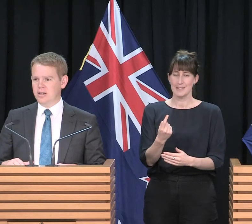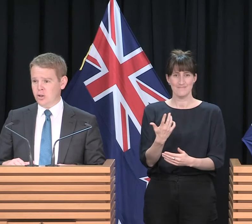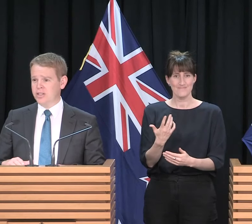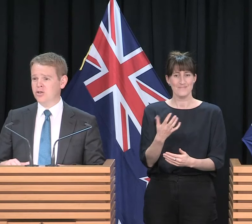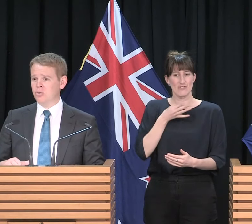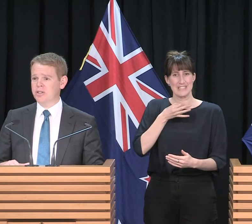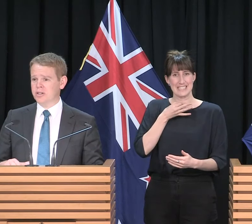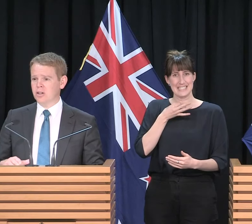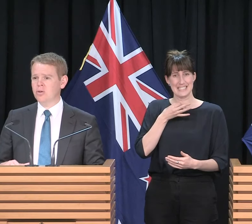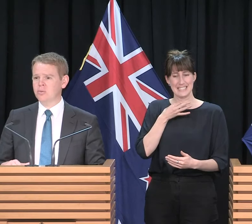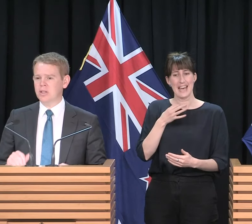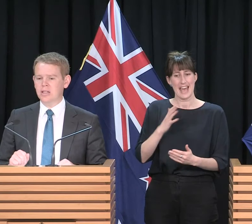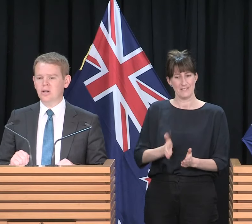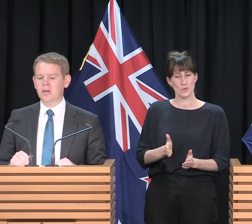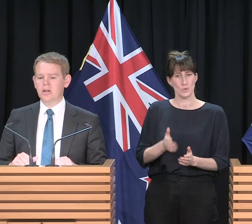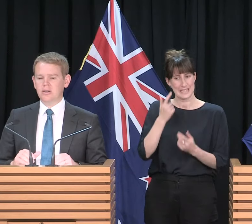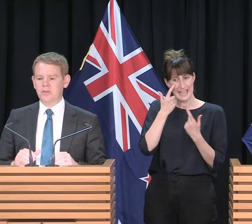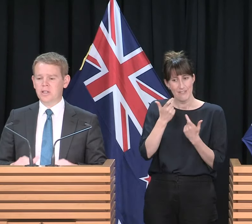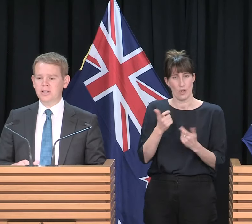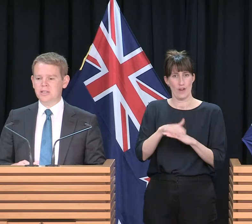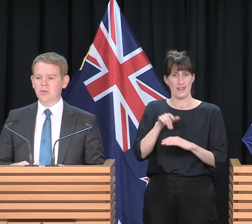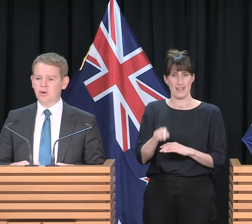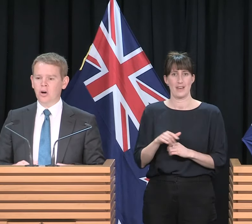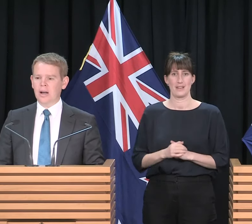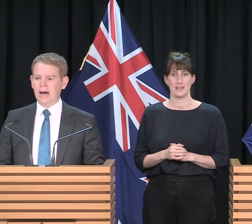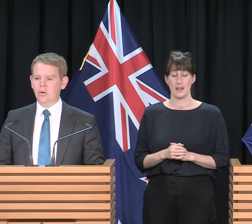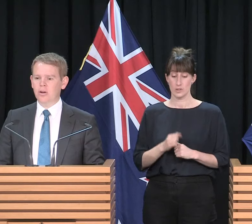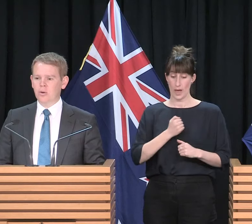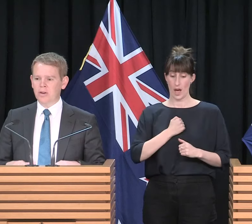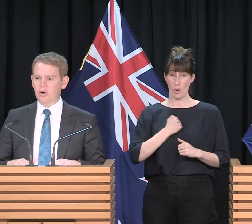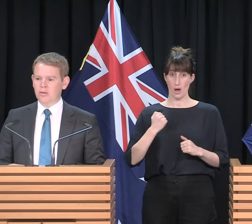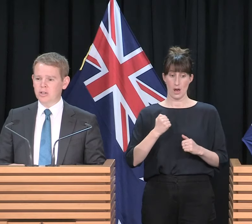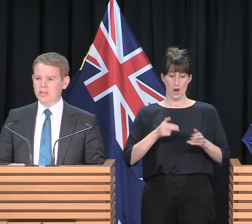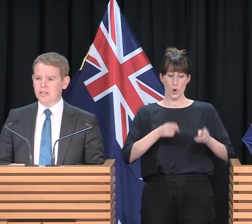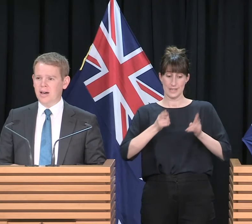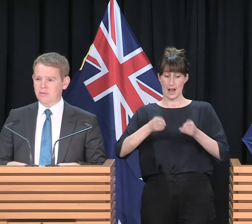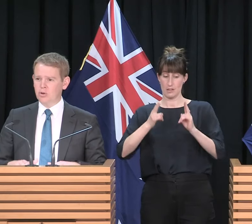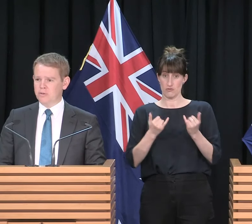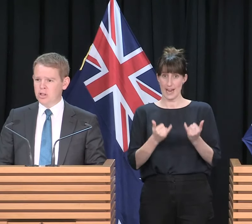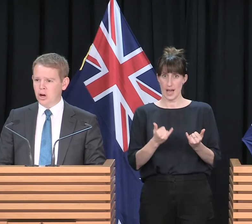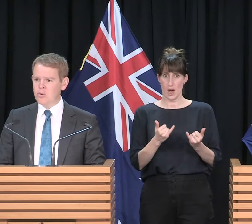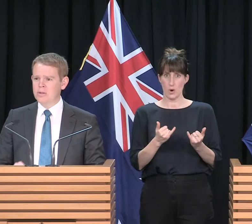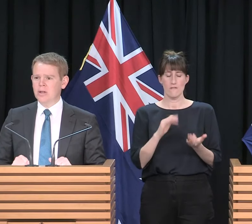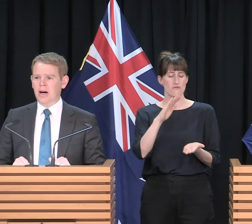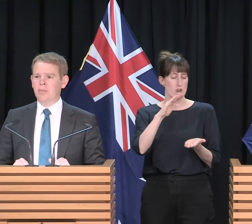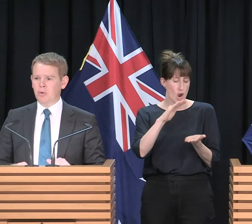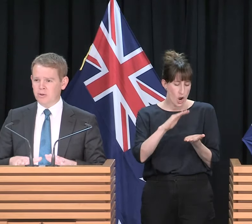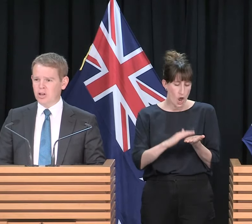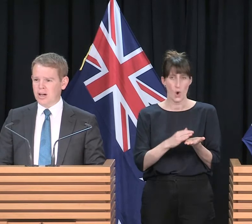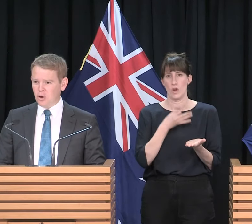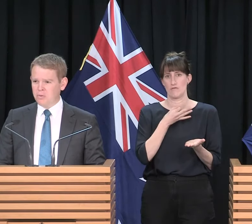social situations. Currently, at Alert Level 1, which is where we're at today,